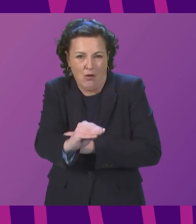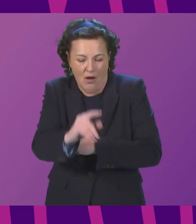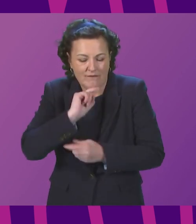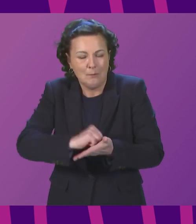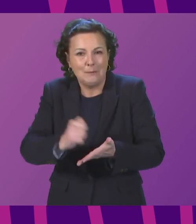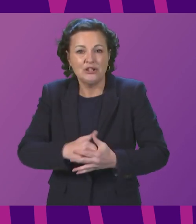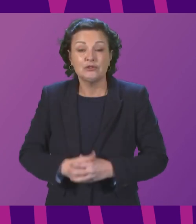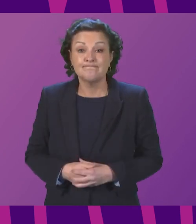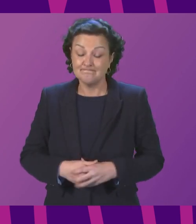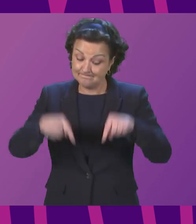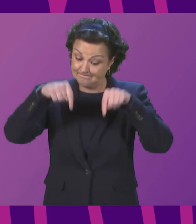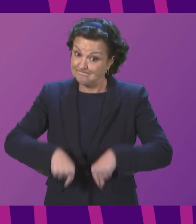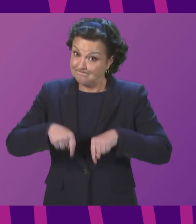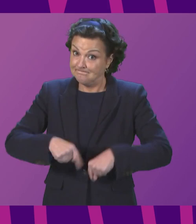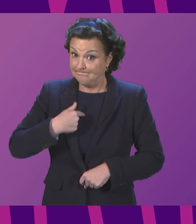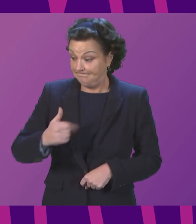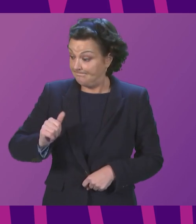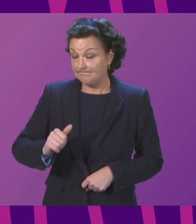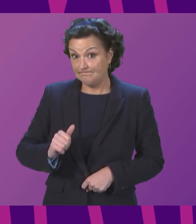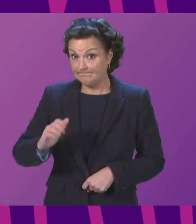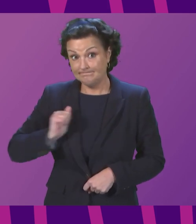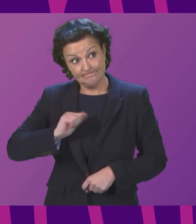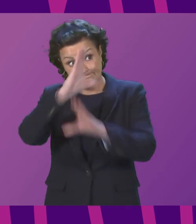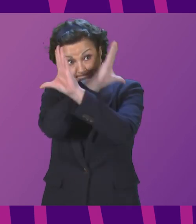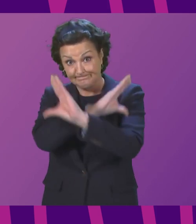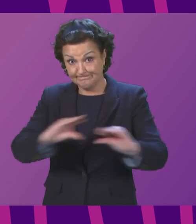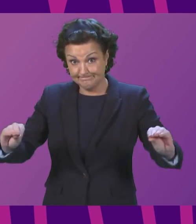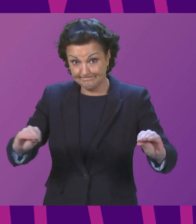are an early indication of a response that is already adapting.